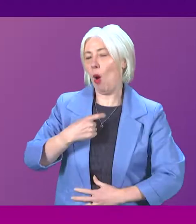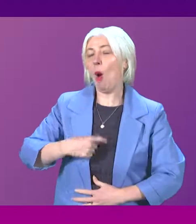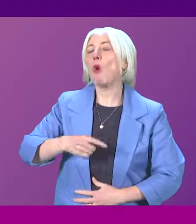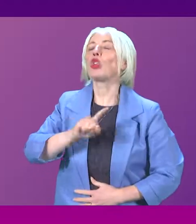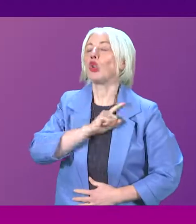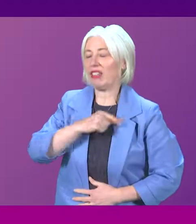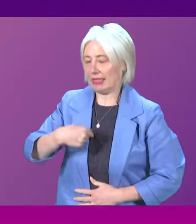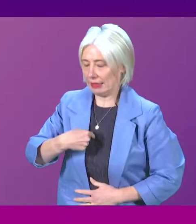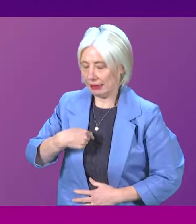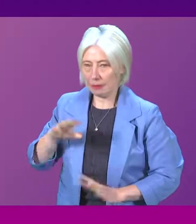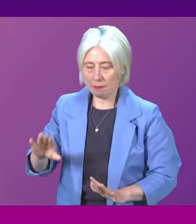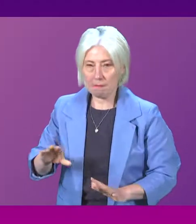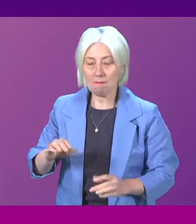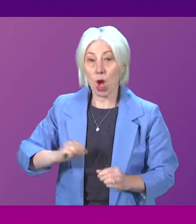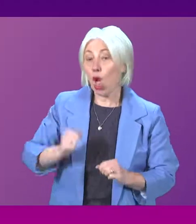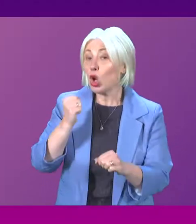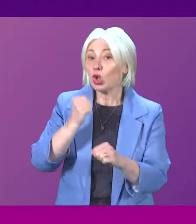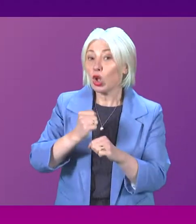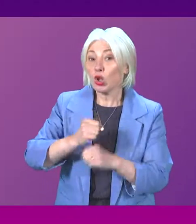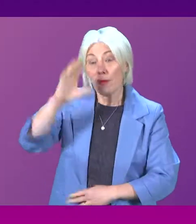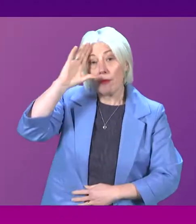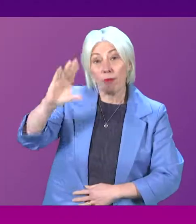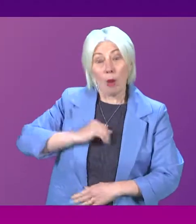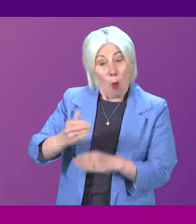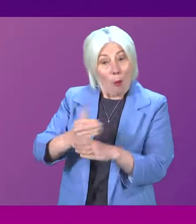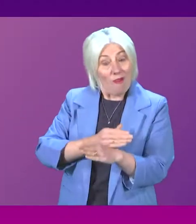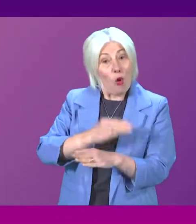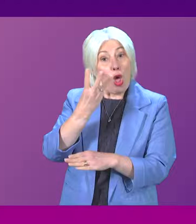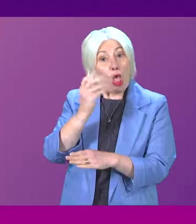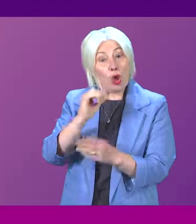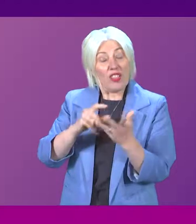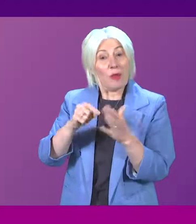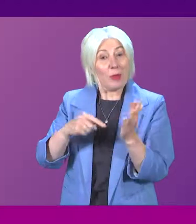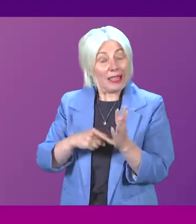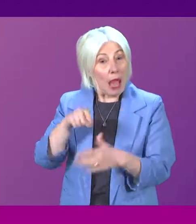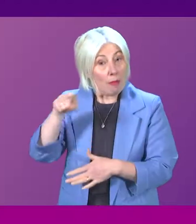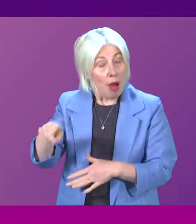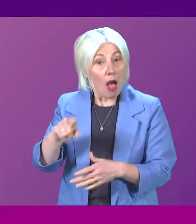The Scottish Government was not given any indication before 30 September that Lady Poole had intended to resign.